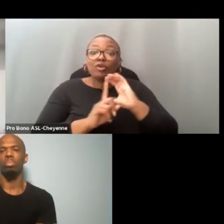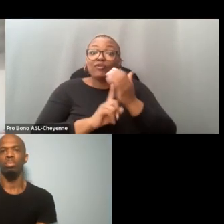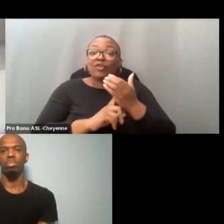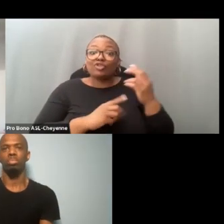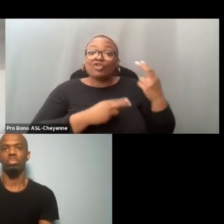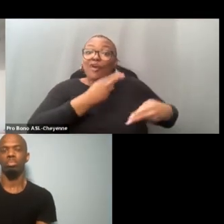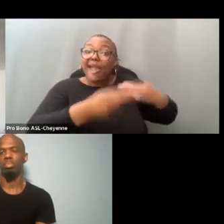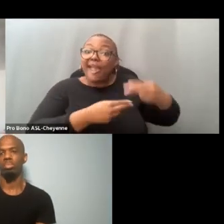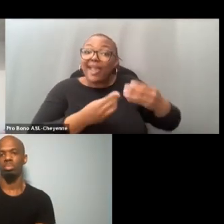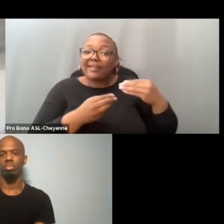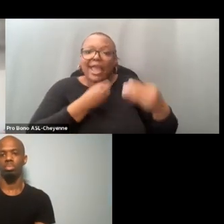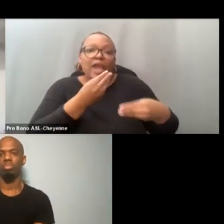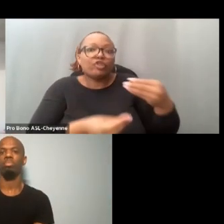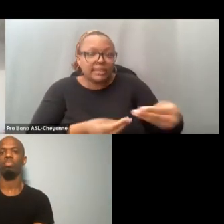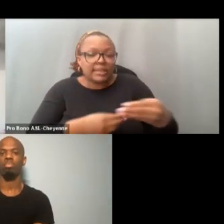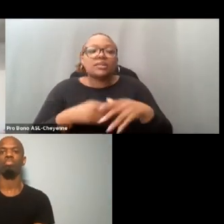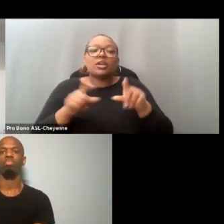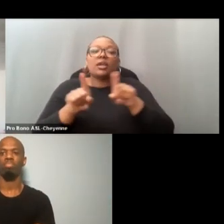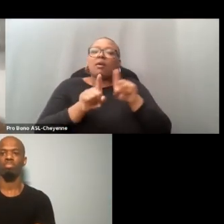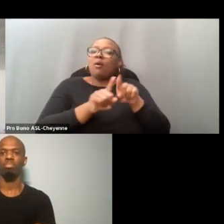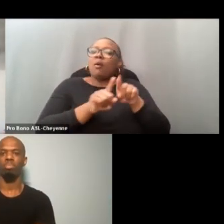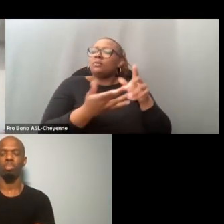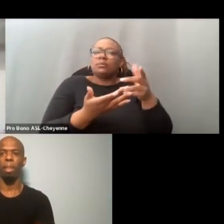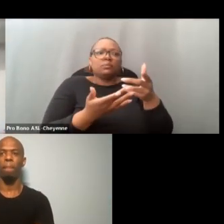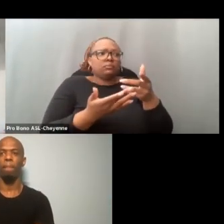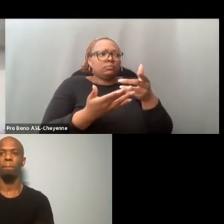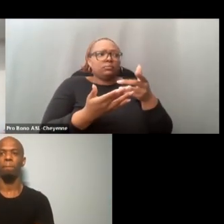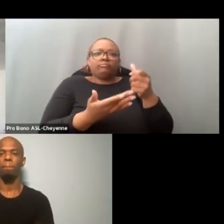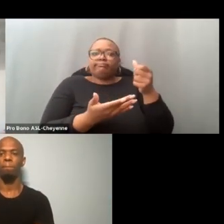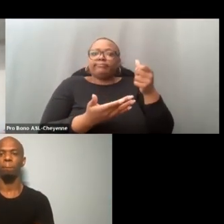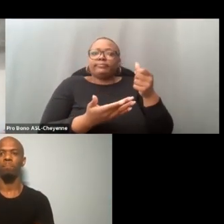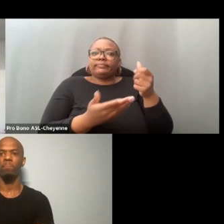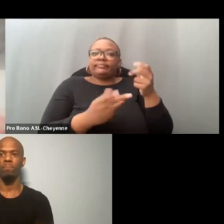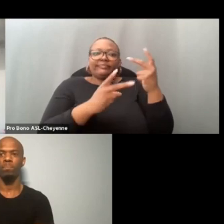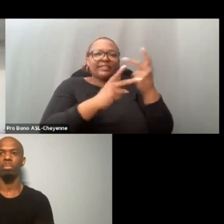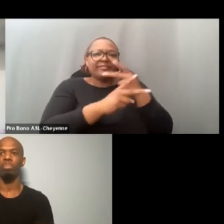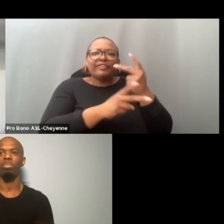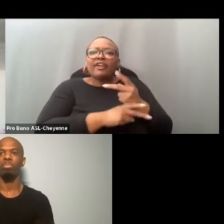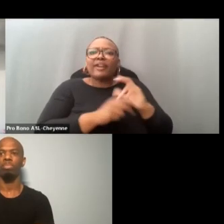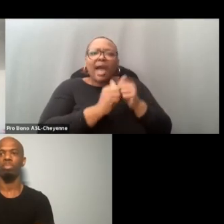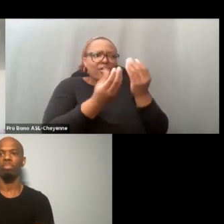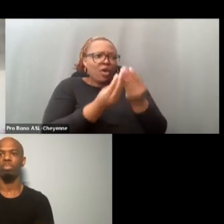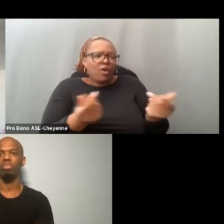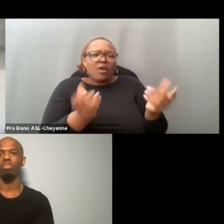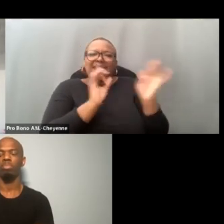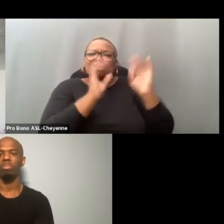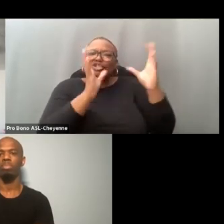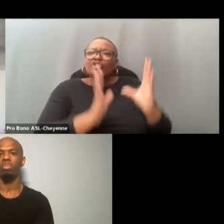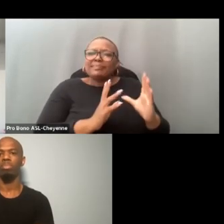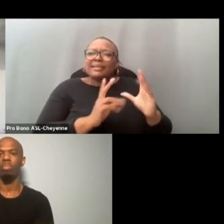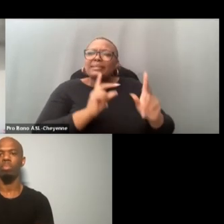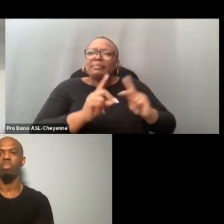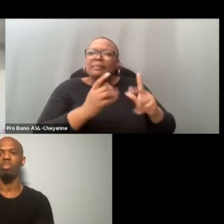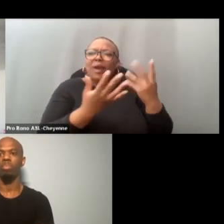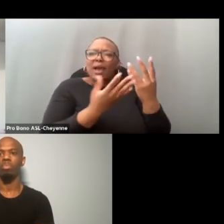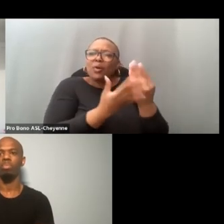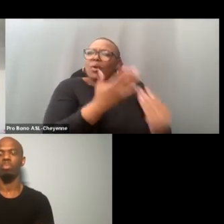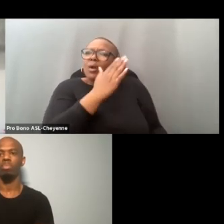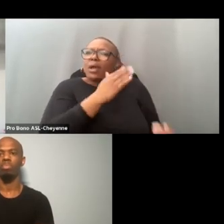for example, in stamping out extremism. We're holding conversations around the upcoming elections